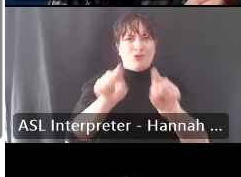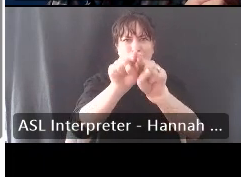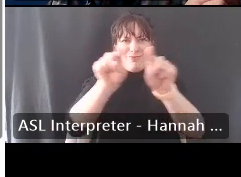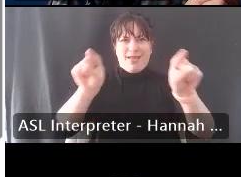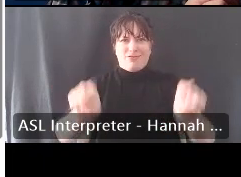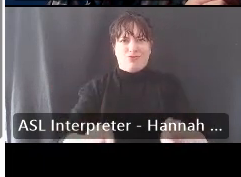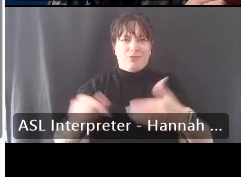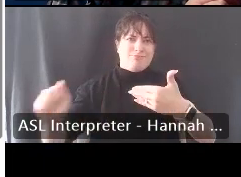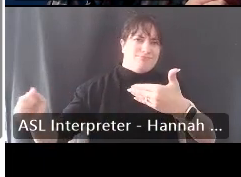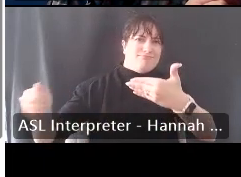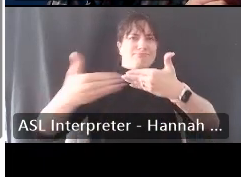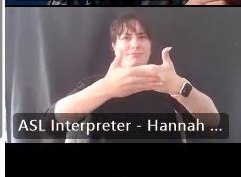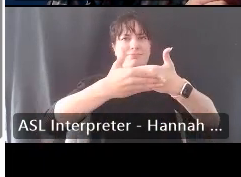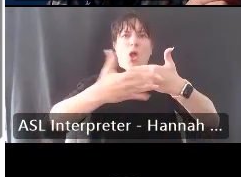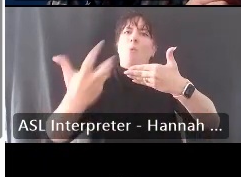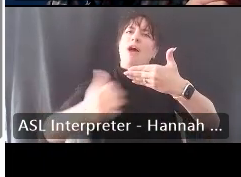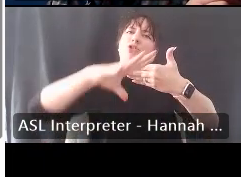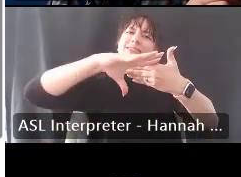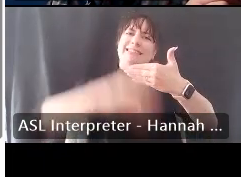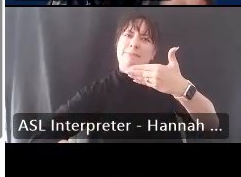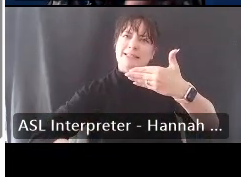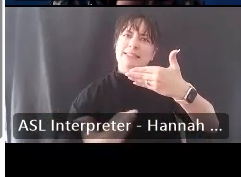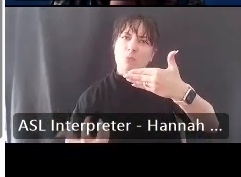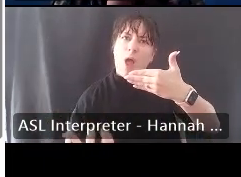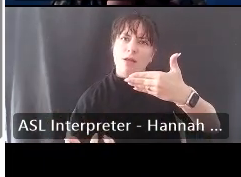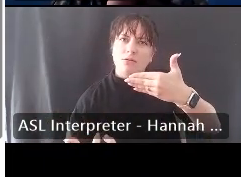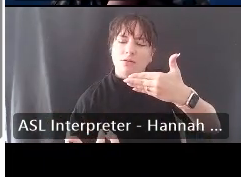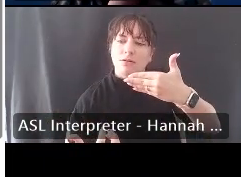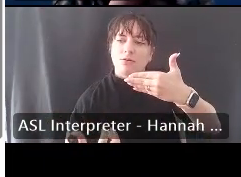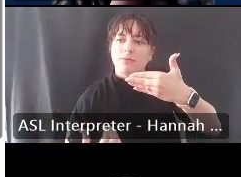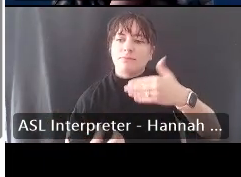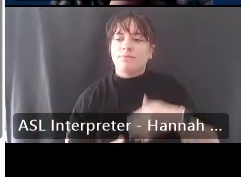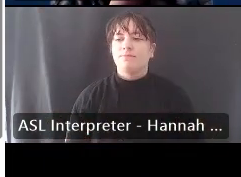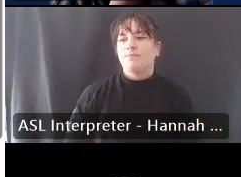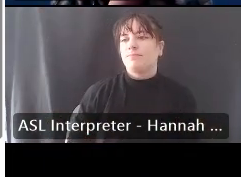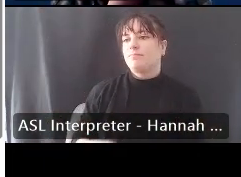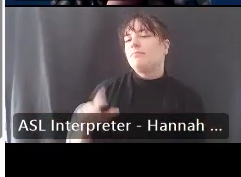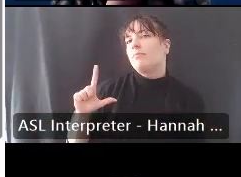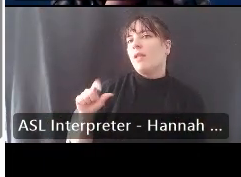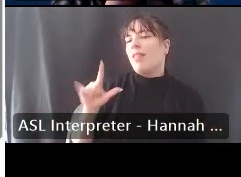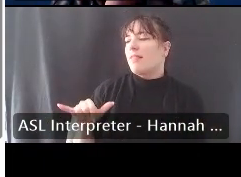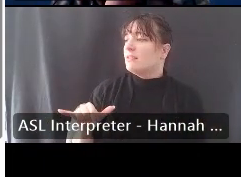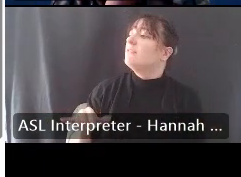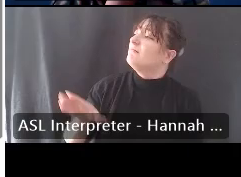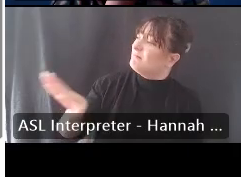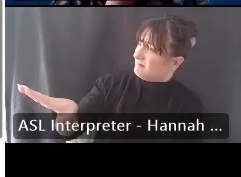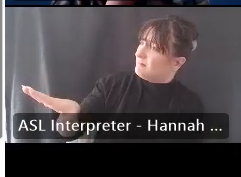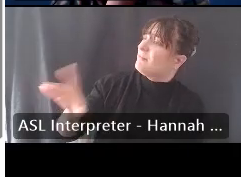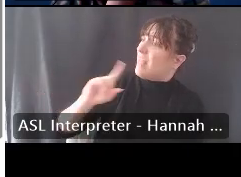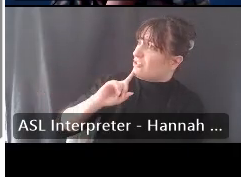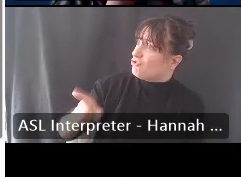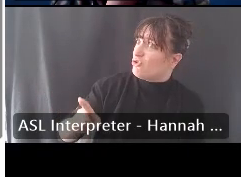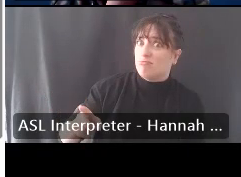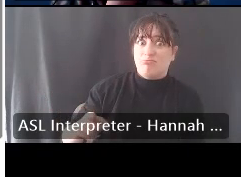That's really true, Jay. And I think, from my perspective, that's the first time I heard there was a splash screen up there.